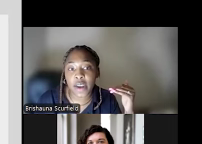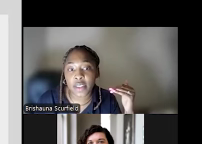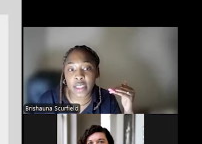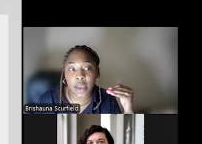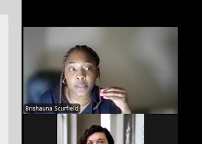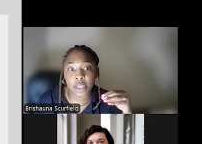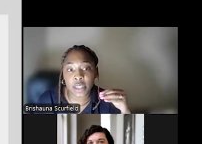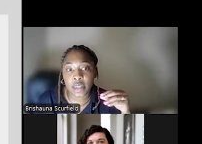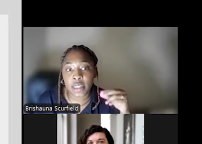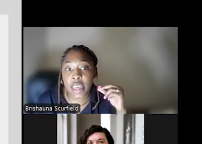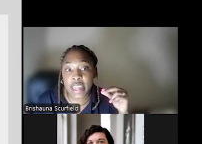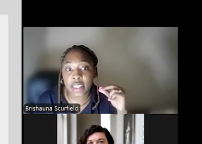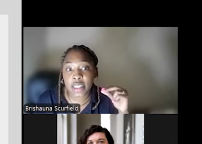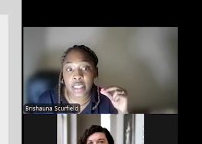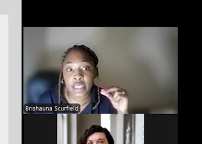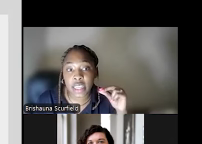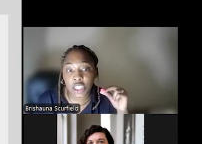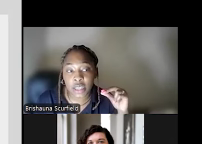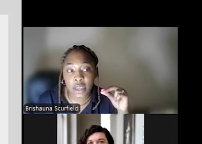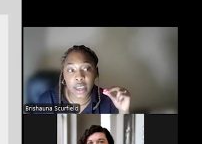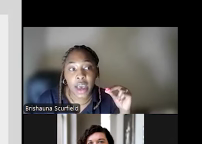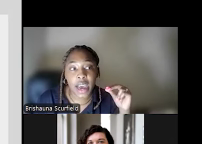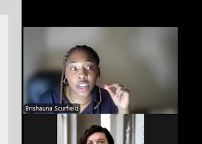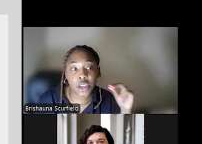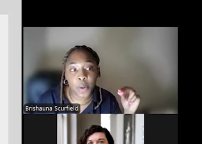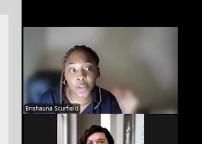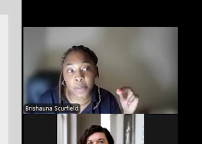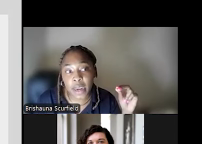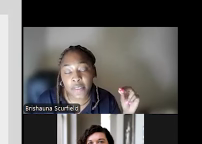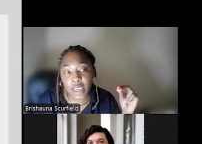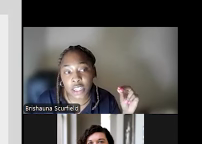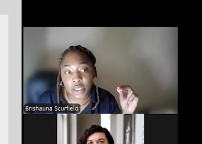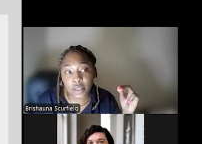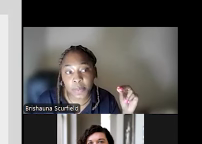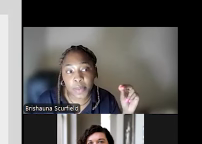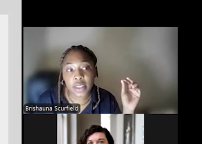everything that was mentioned in into this section, I could go over to my navigation,